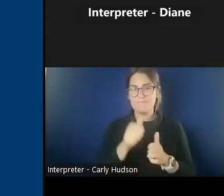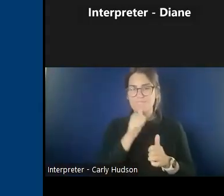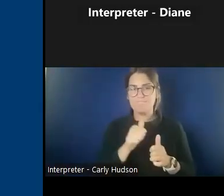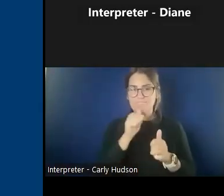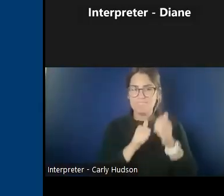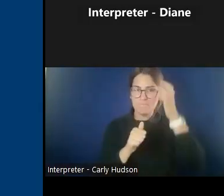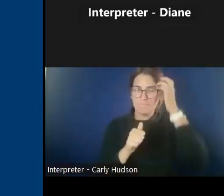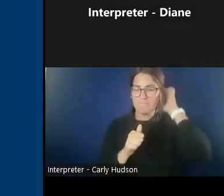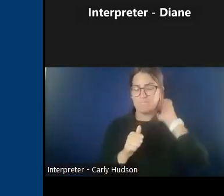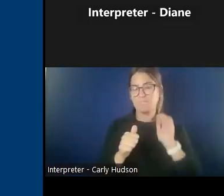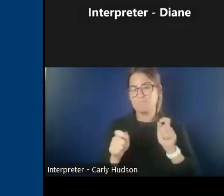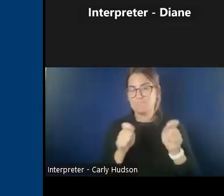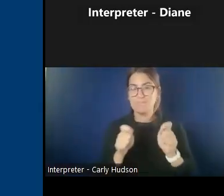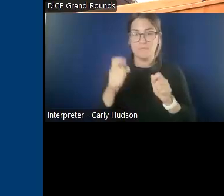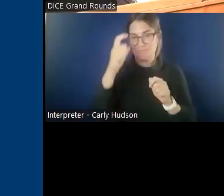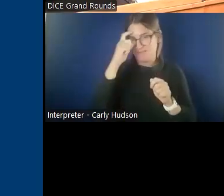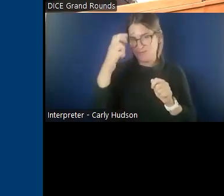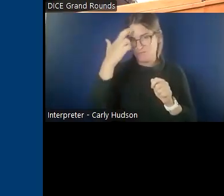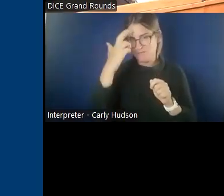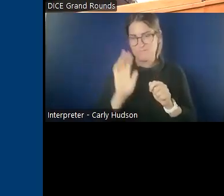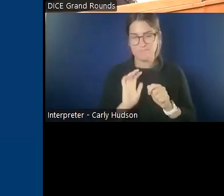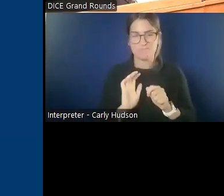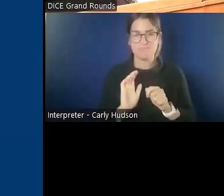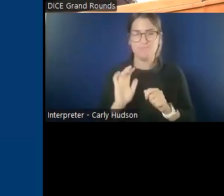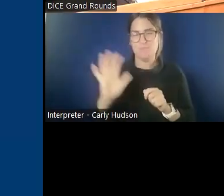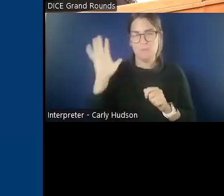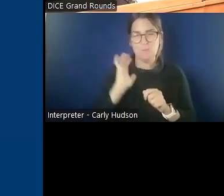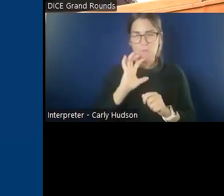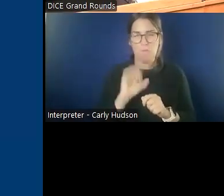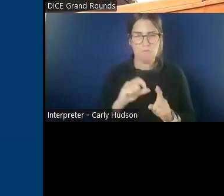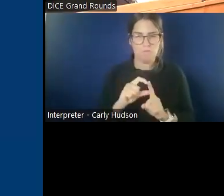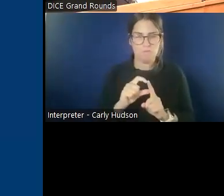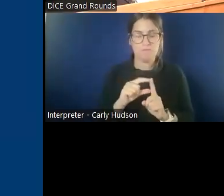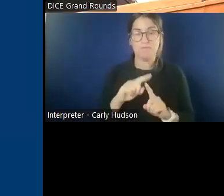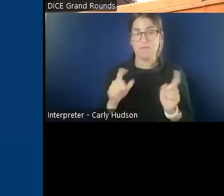problems of mental retardation the so these these were to this book was designed to help caregivers